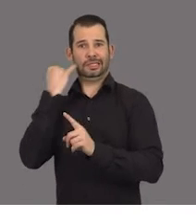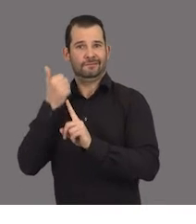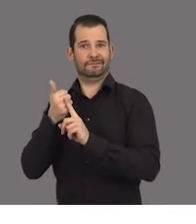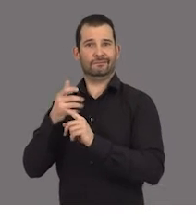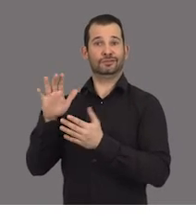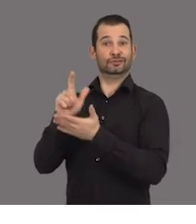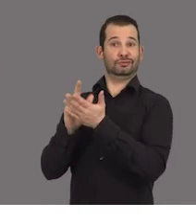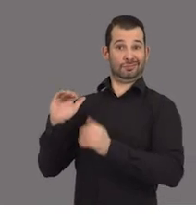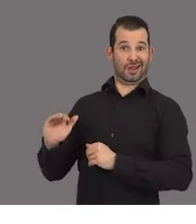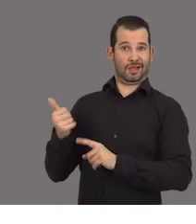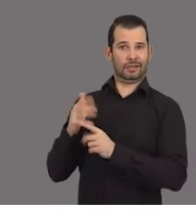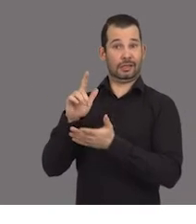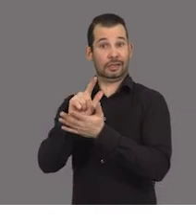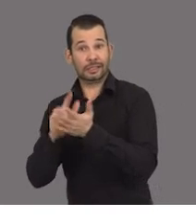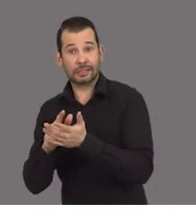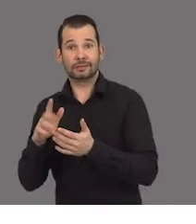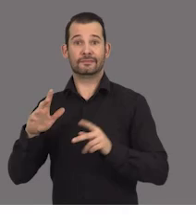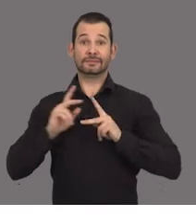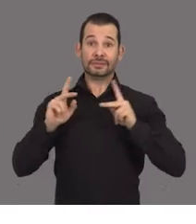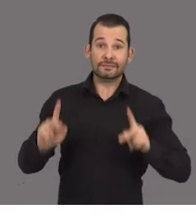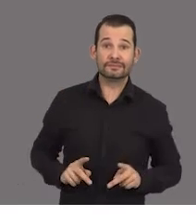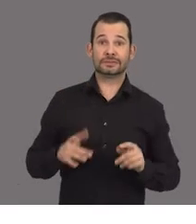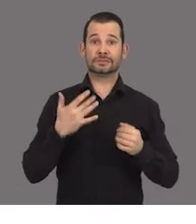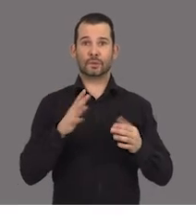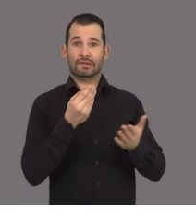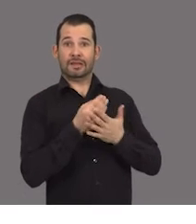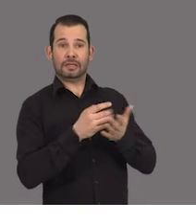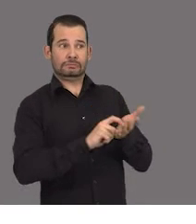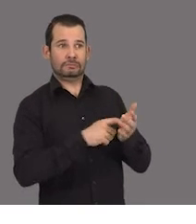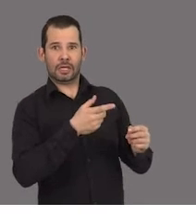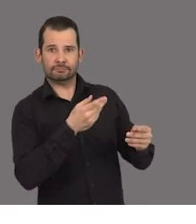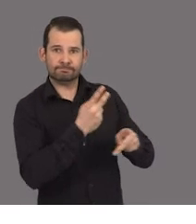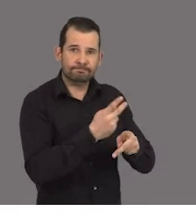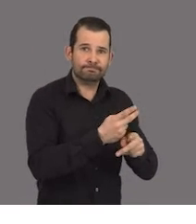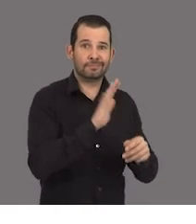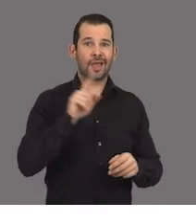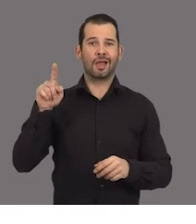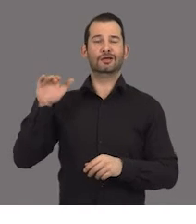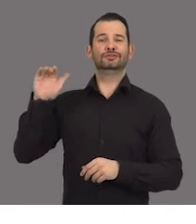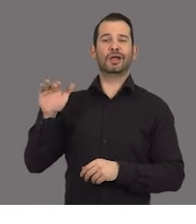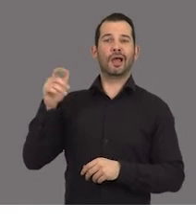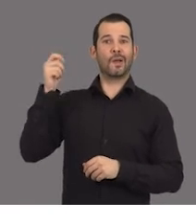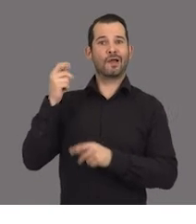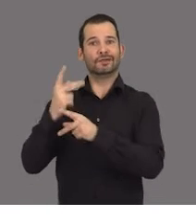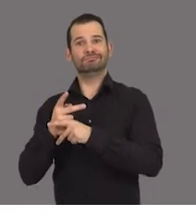is legally, physically or financially maintained by a child welfare agency.